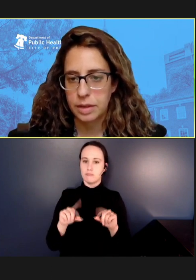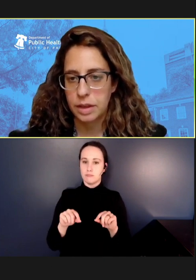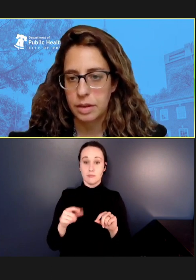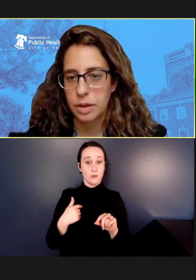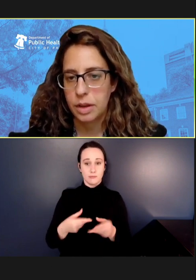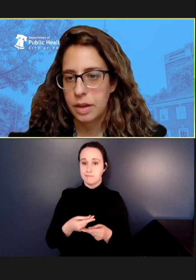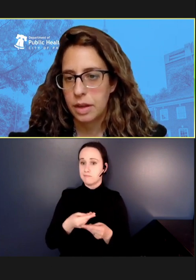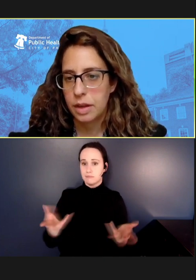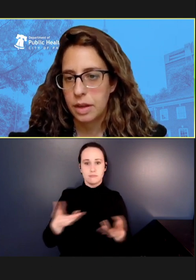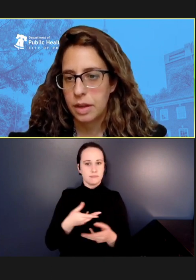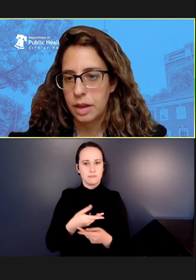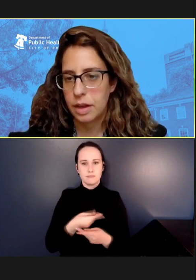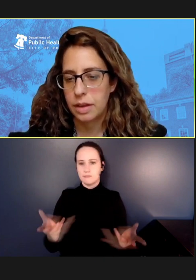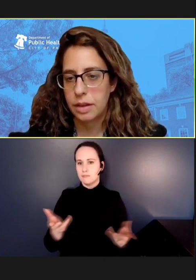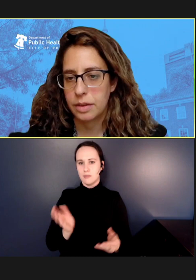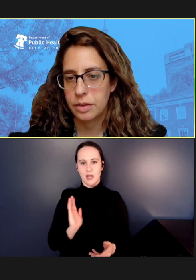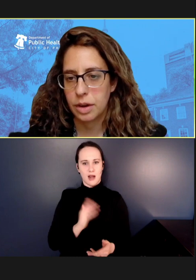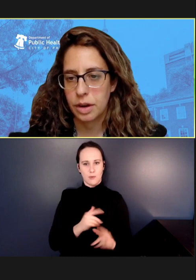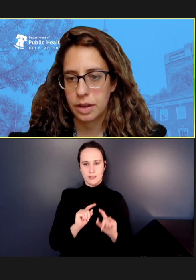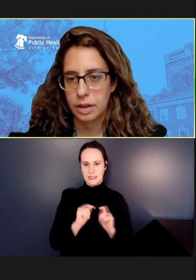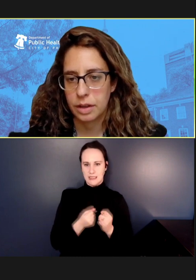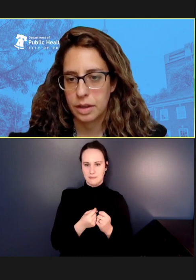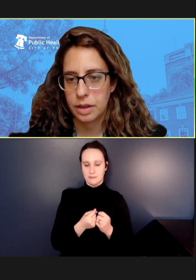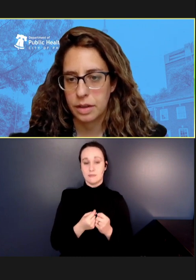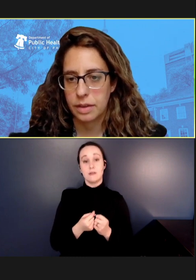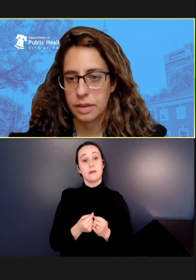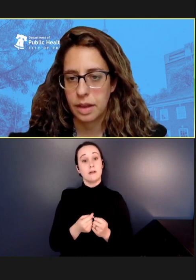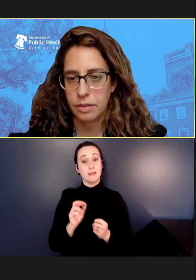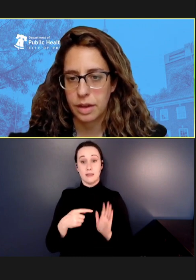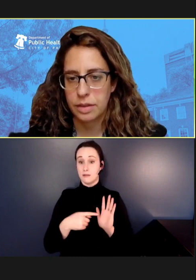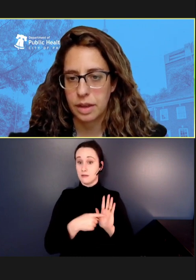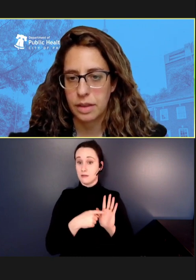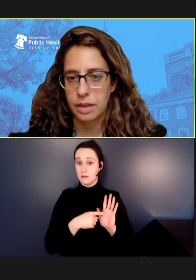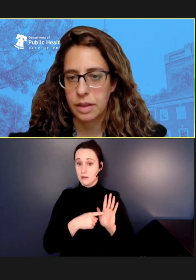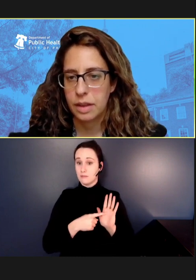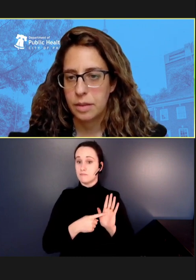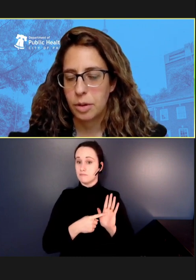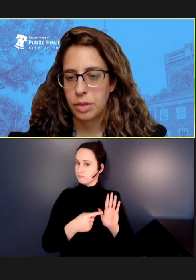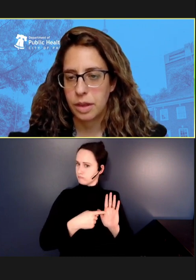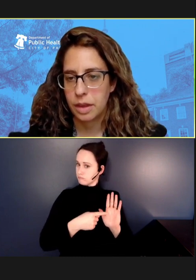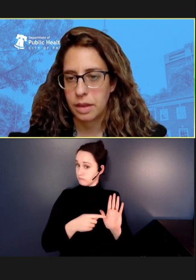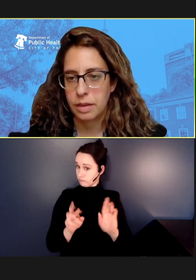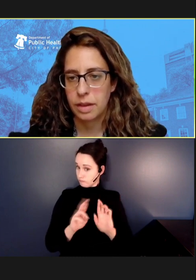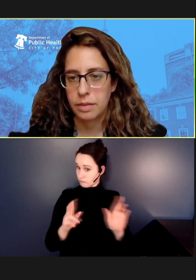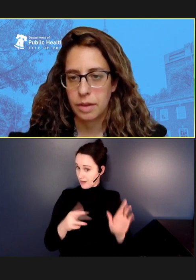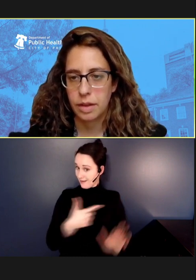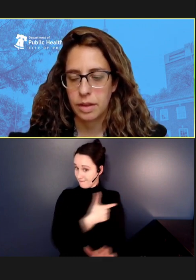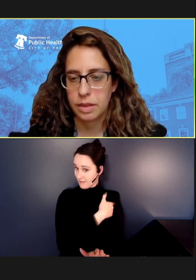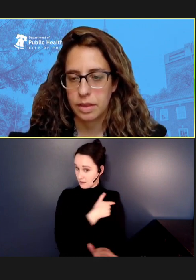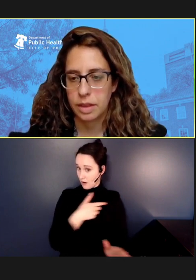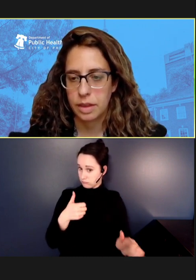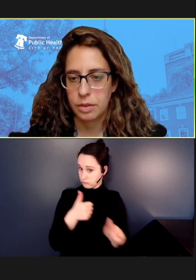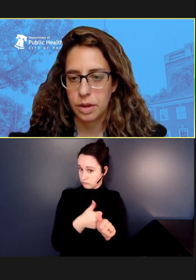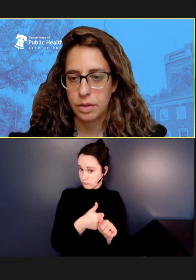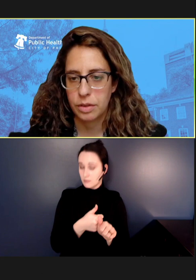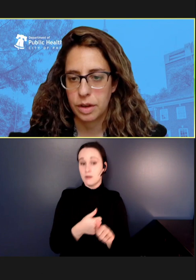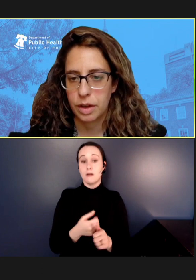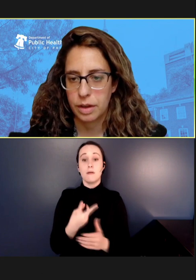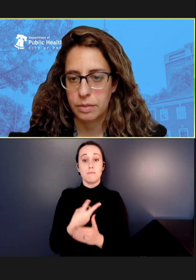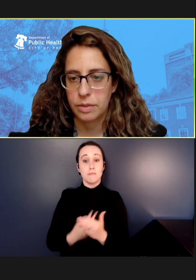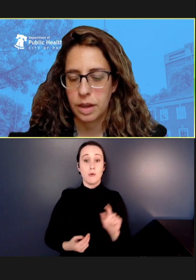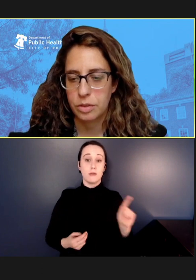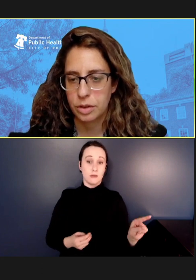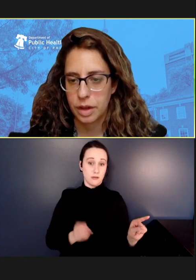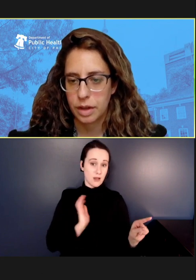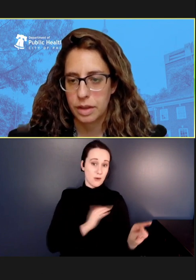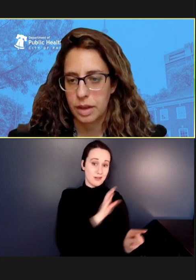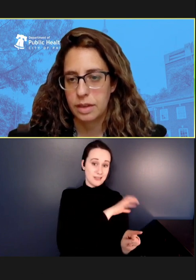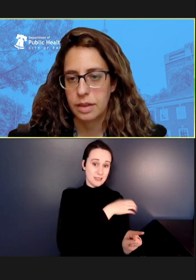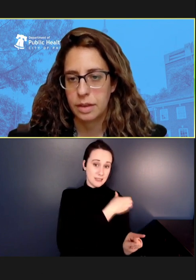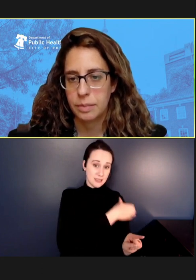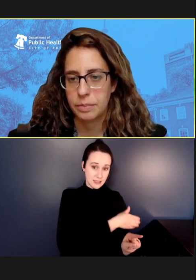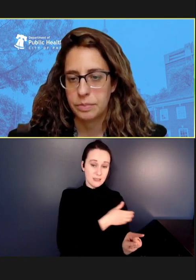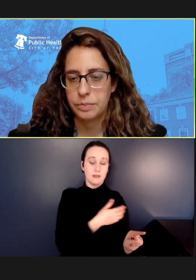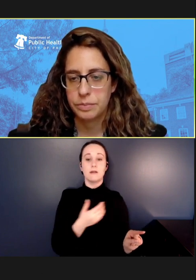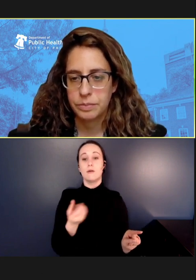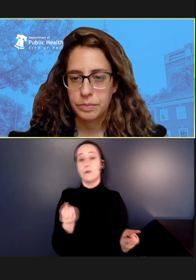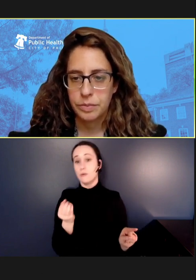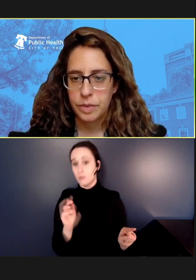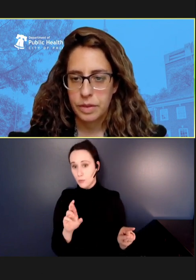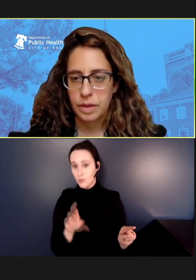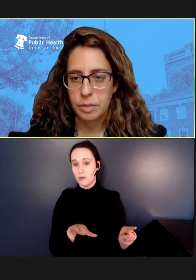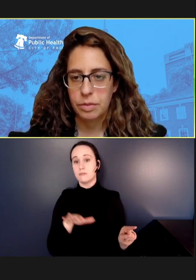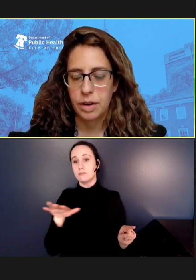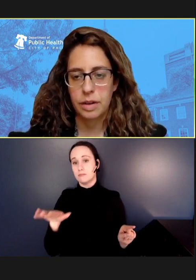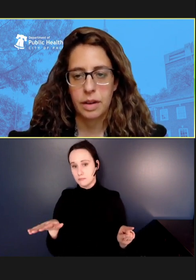team regarding getting vaccinated, both at a clinic that we are scheduled and at some of our